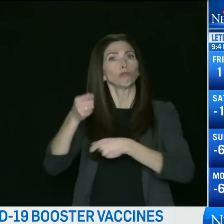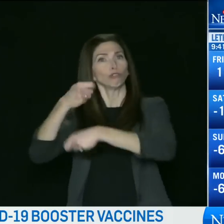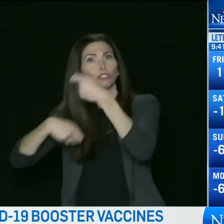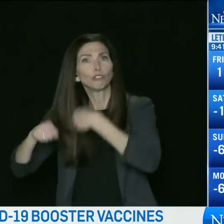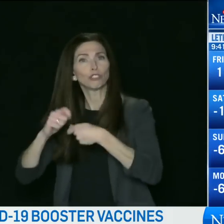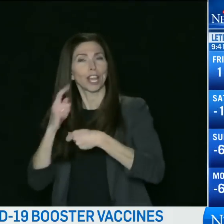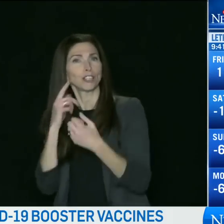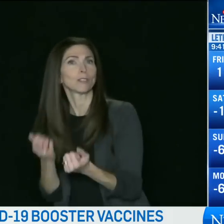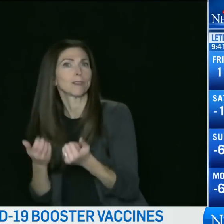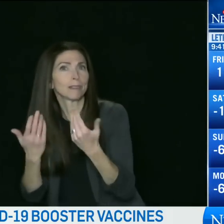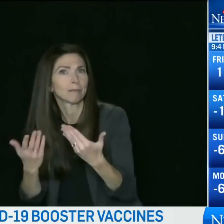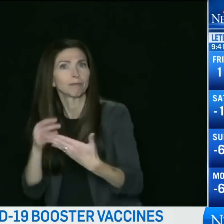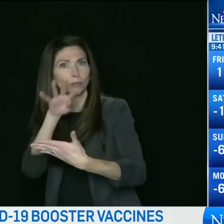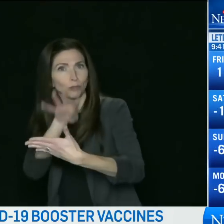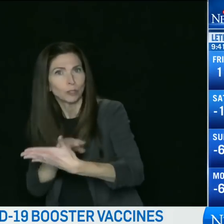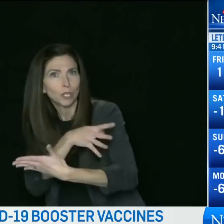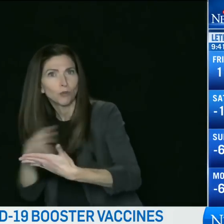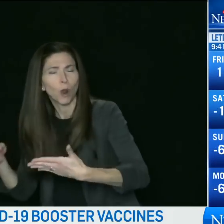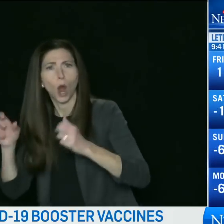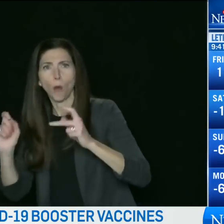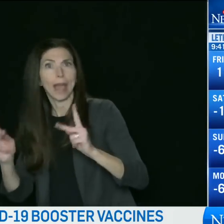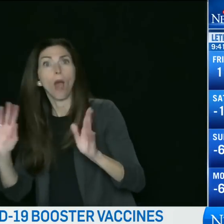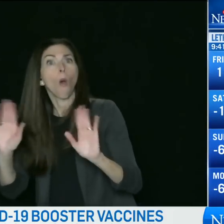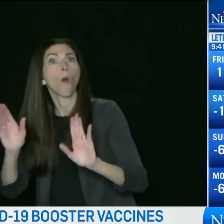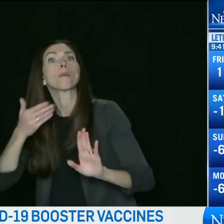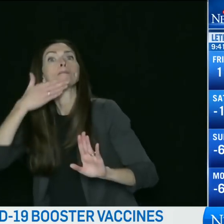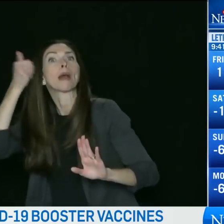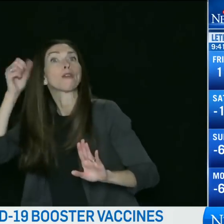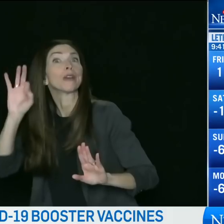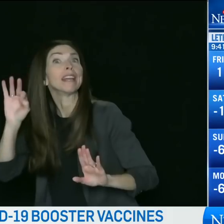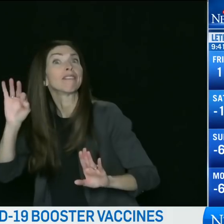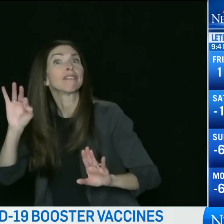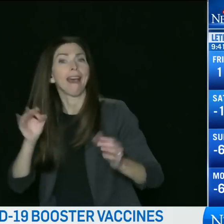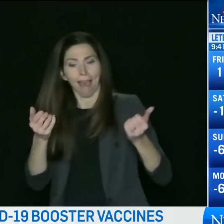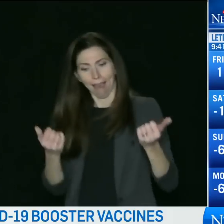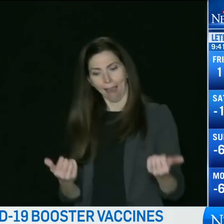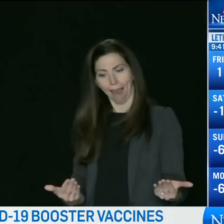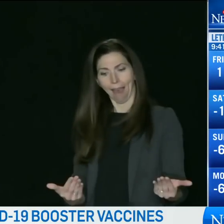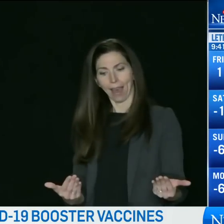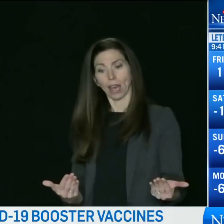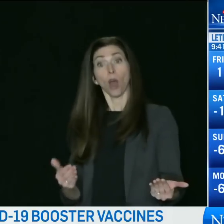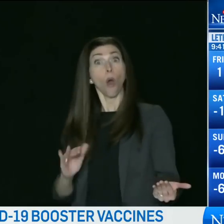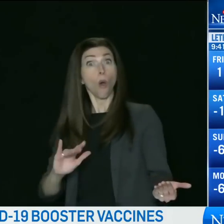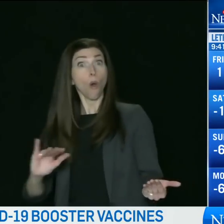IT RATE, STUDY AND EVOLVE TO TRY TO OPTIMIZE THAT SCHEDULE AND